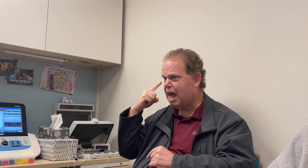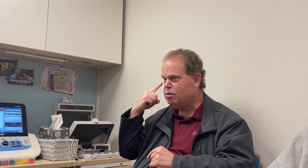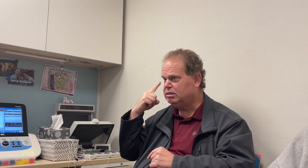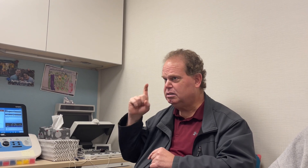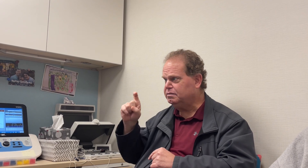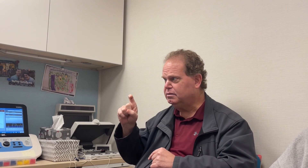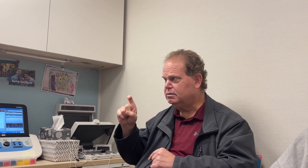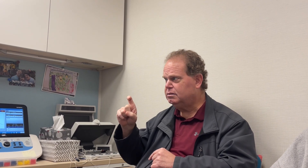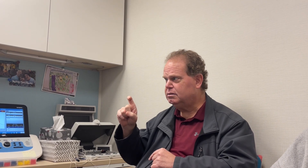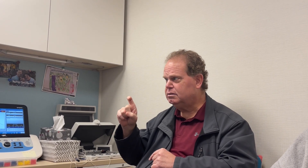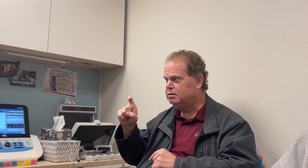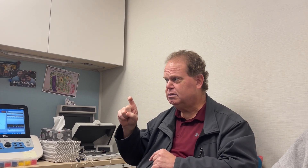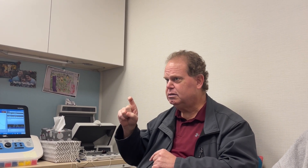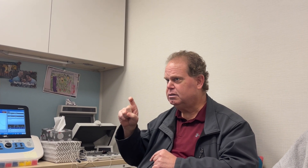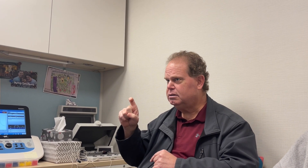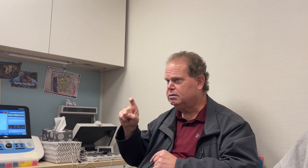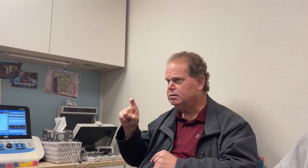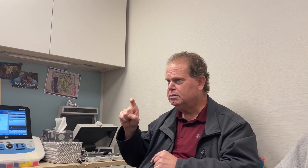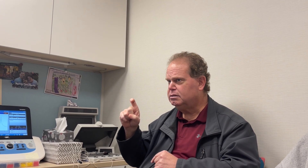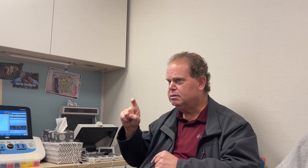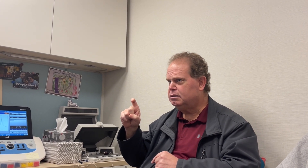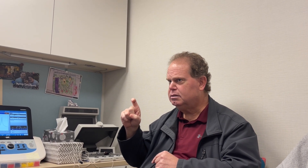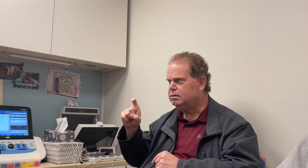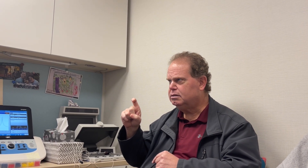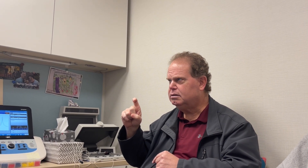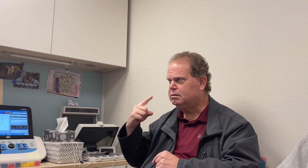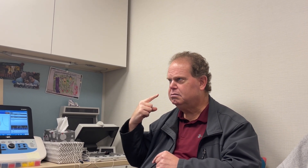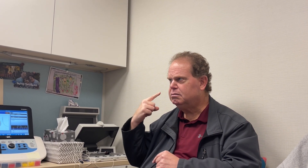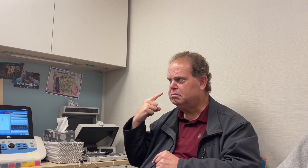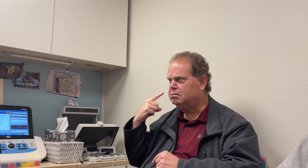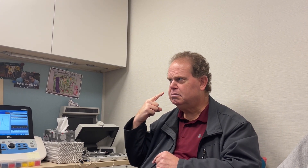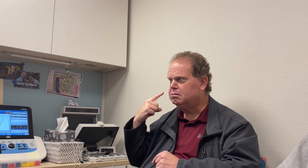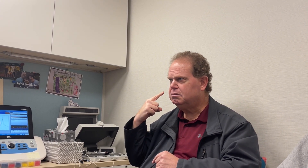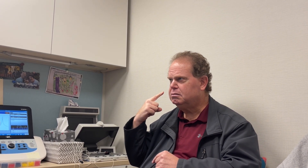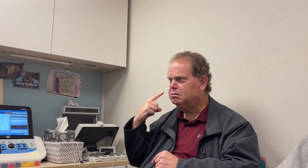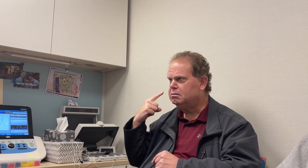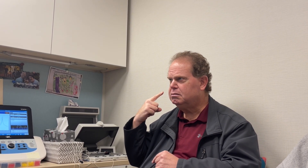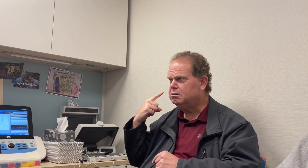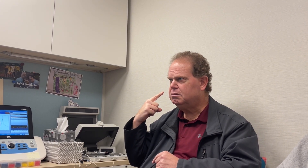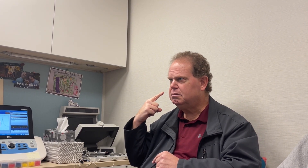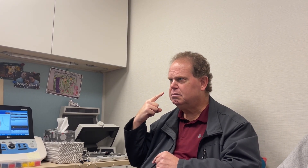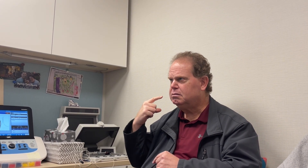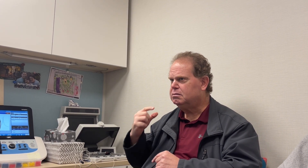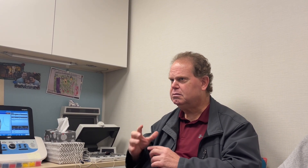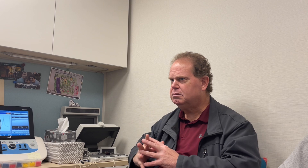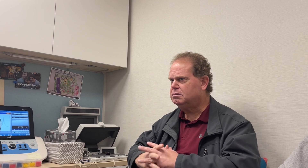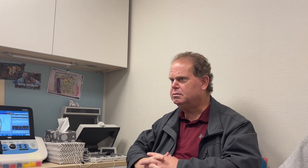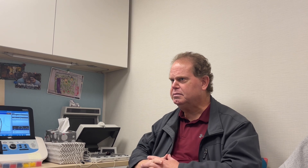high sound is it supposed to be a high sound Maybe yeah yeah okay um I'm going to turn it